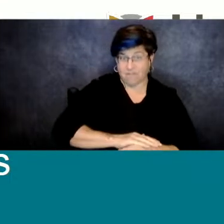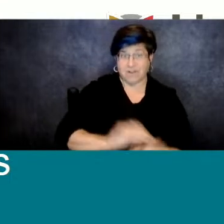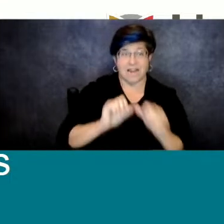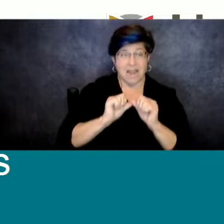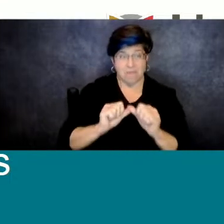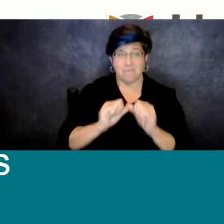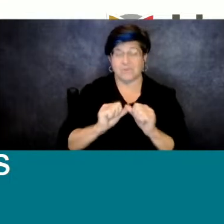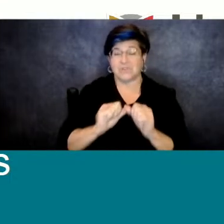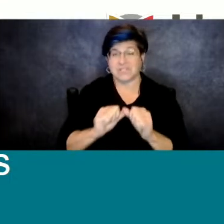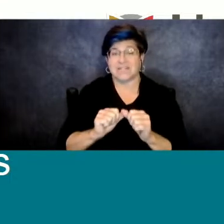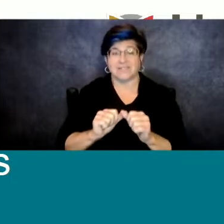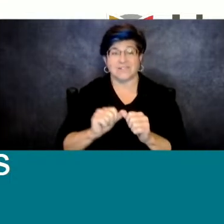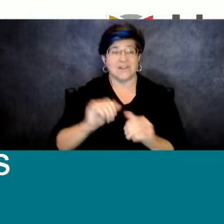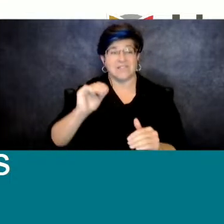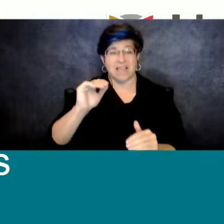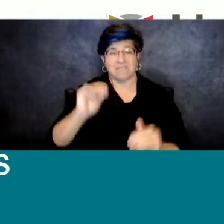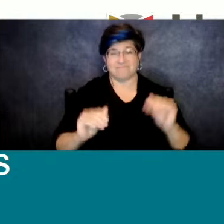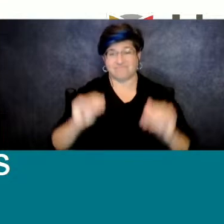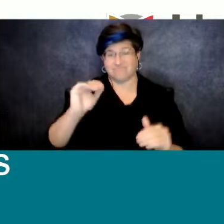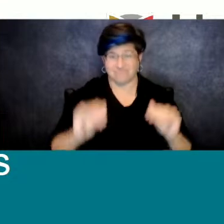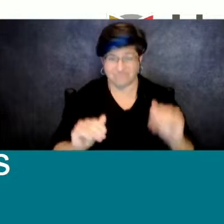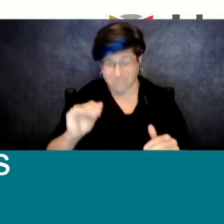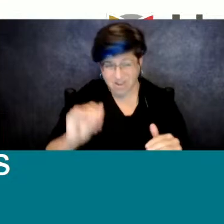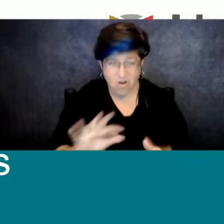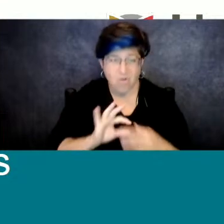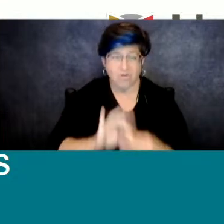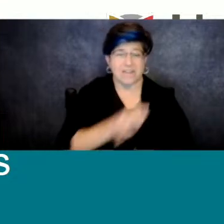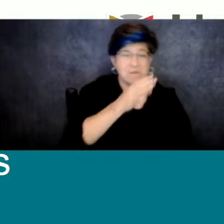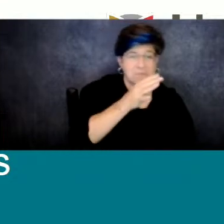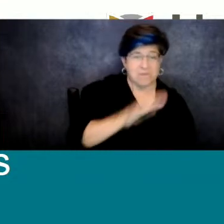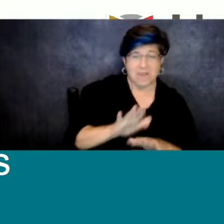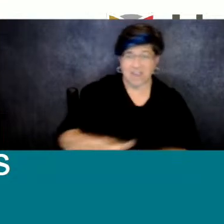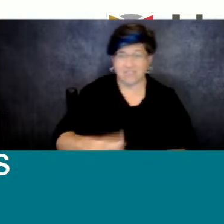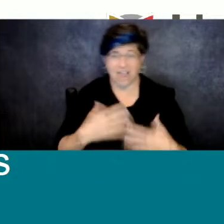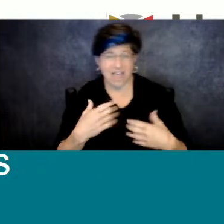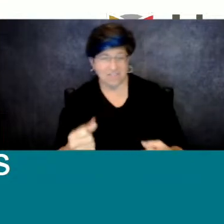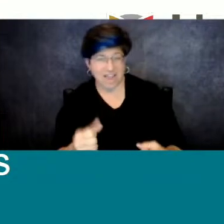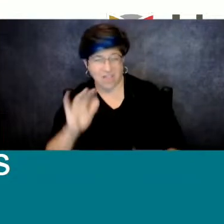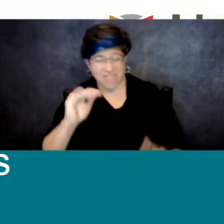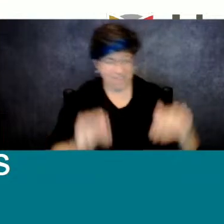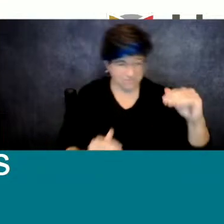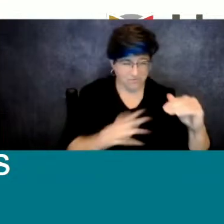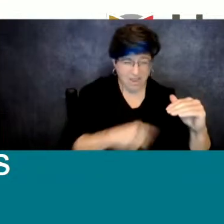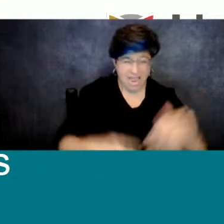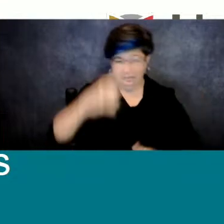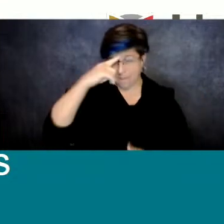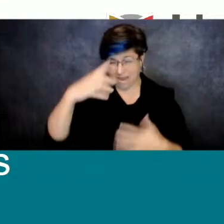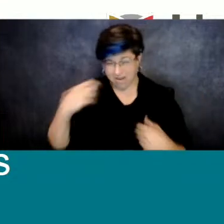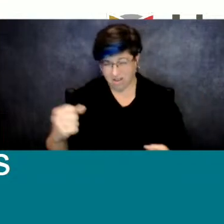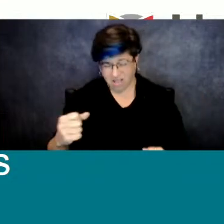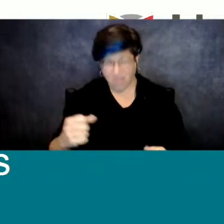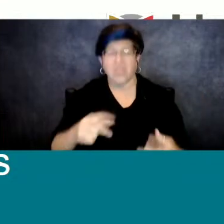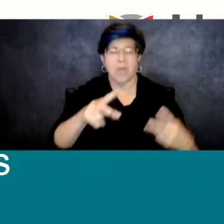COVERAGES AND THE PERSISTENT DISPARITIES THAT WE'RE